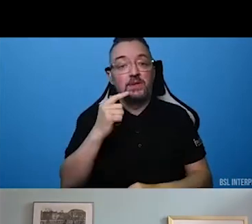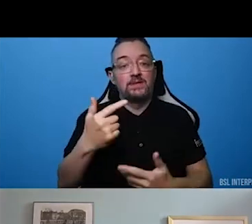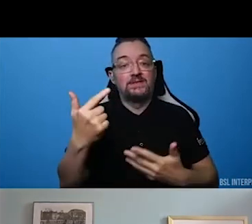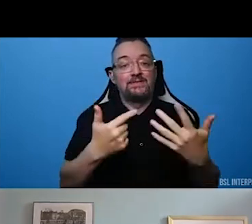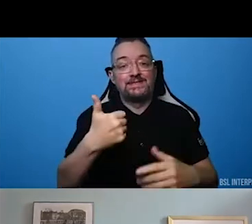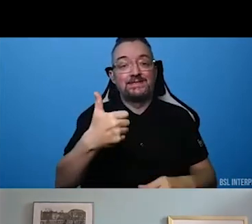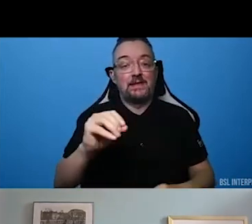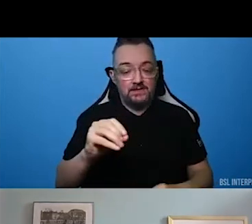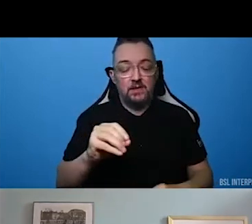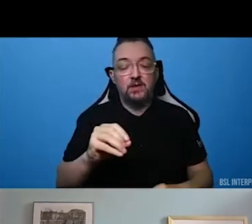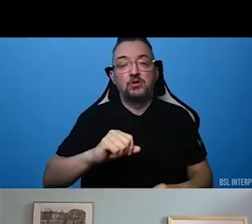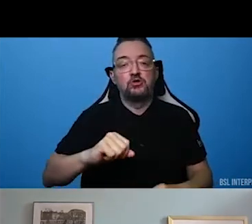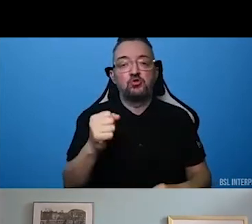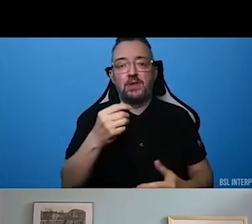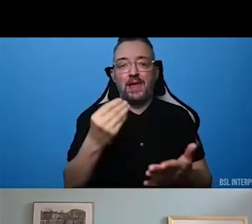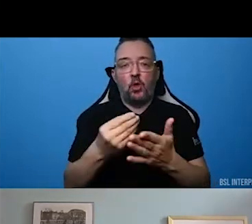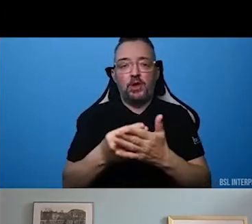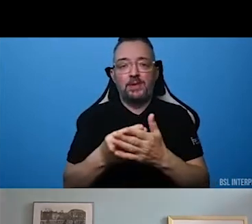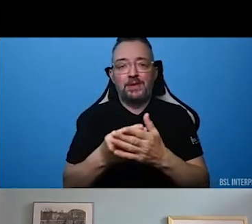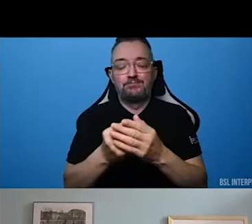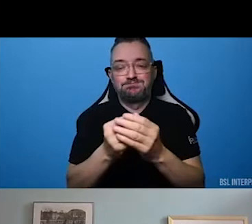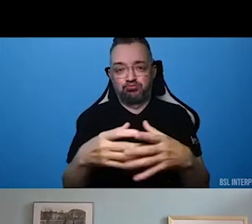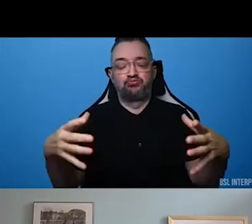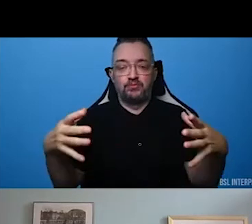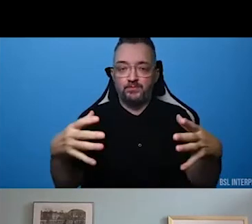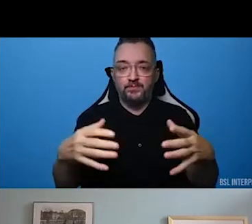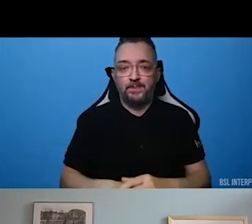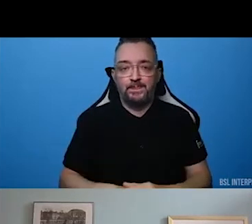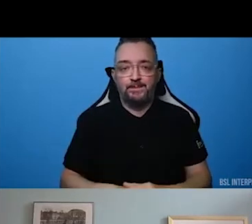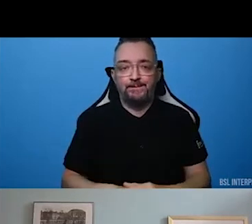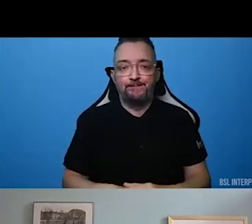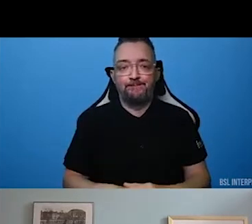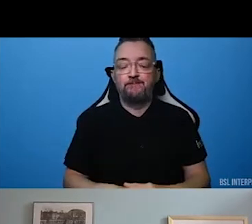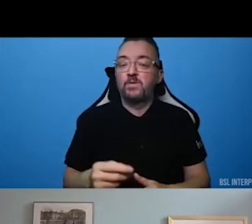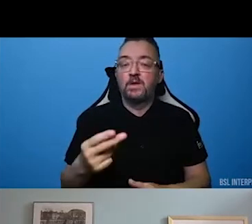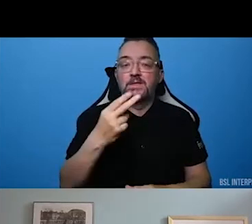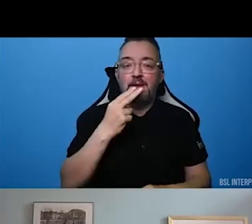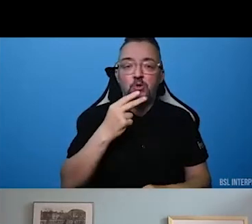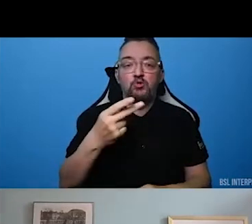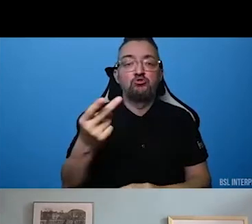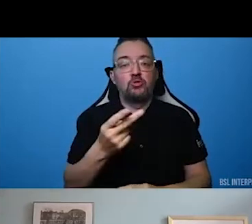when Scotland's economy accelerated. Tobacco and sugar play a major role in this.